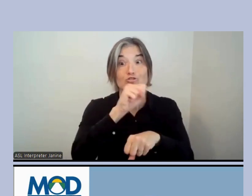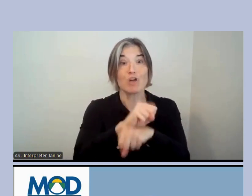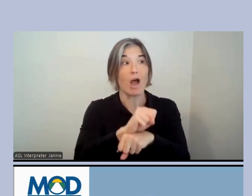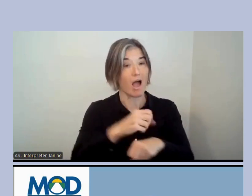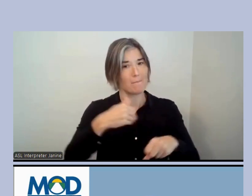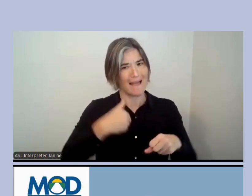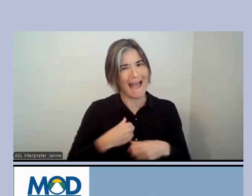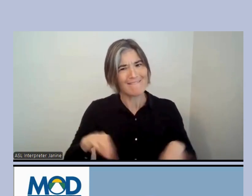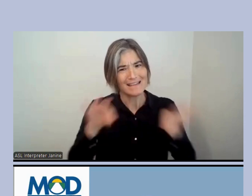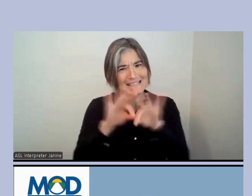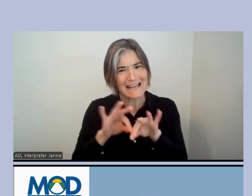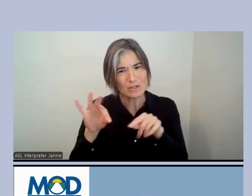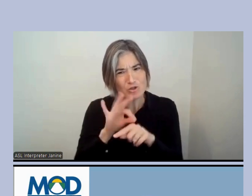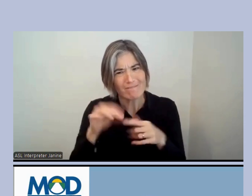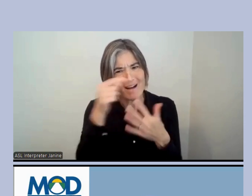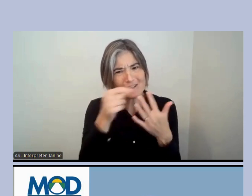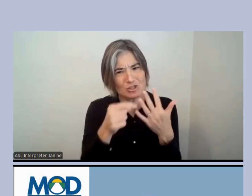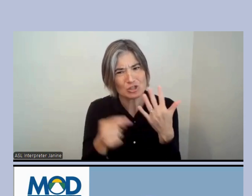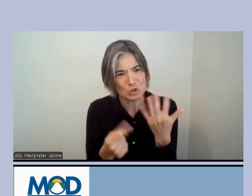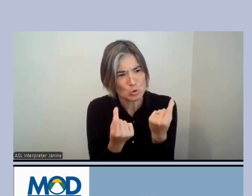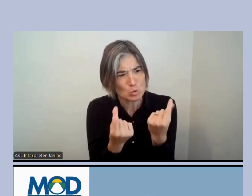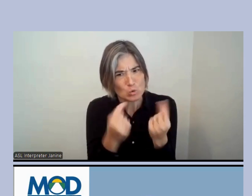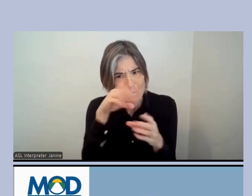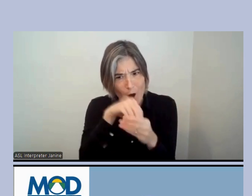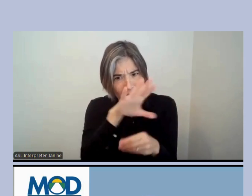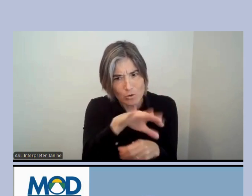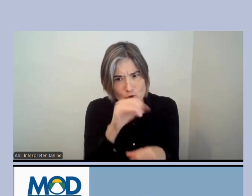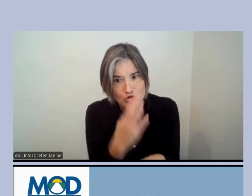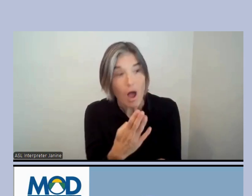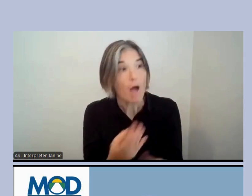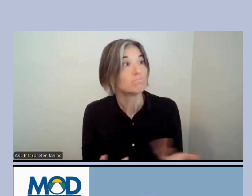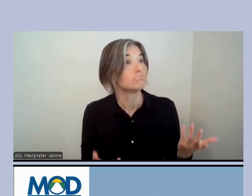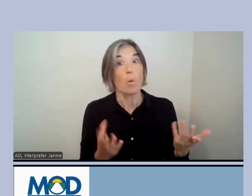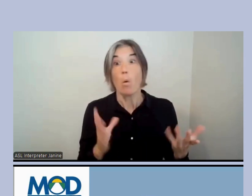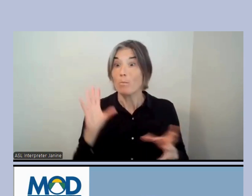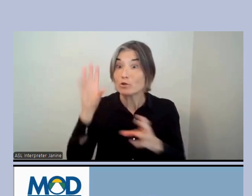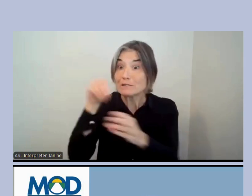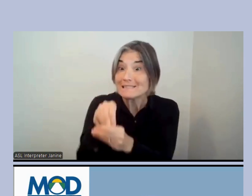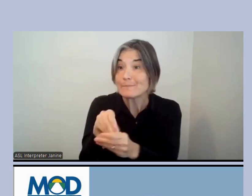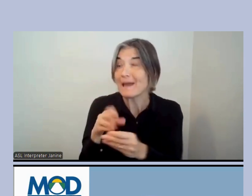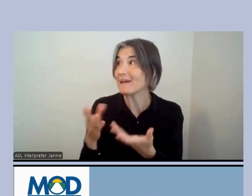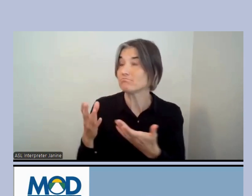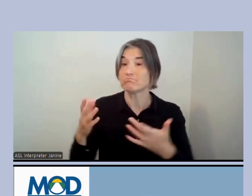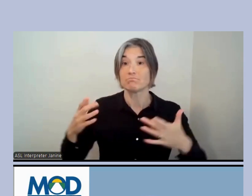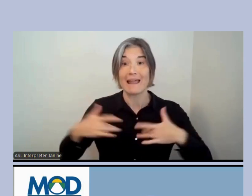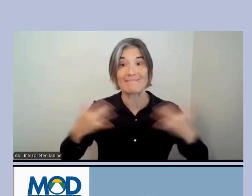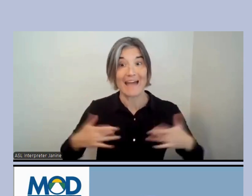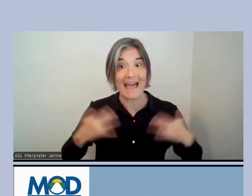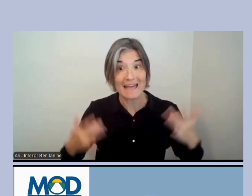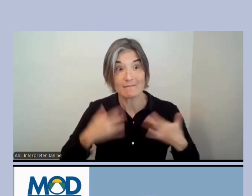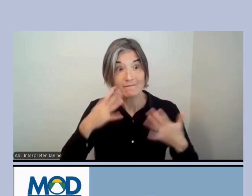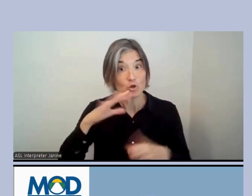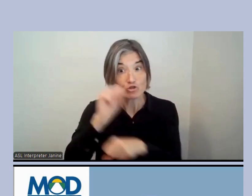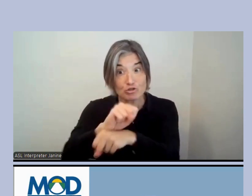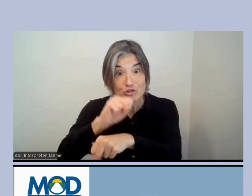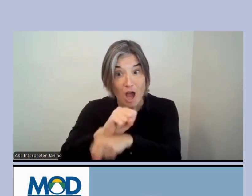like a staff retreat or work-sponsored events. "Essential functions" are basic job duties